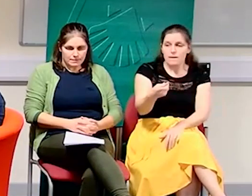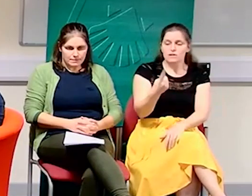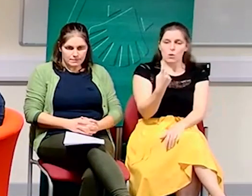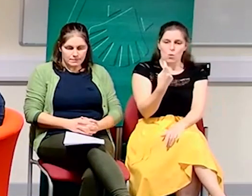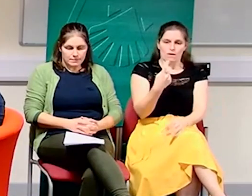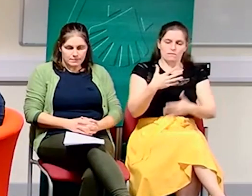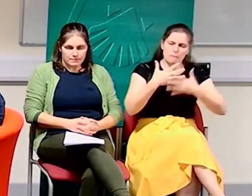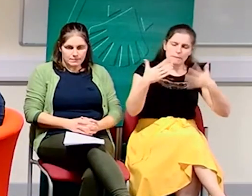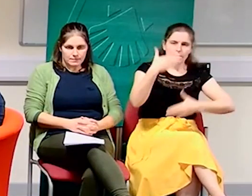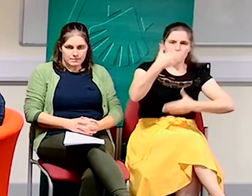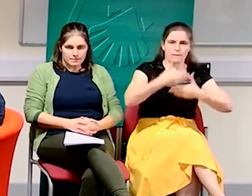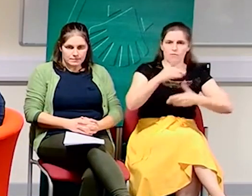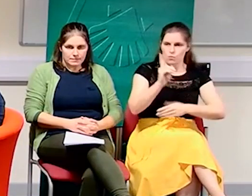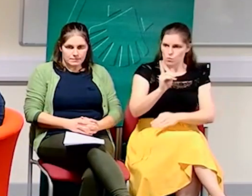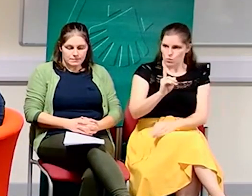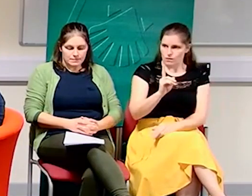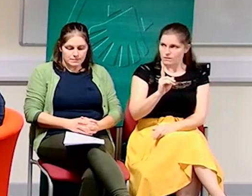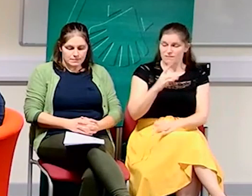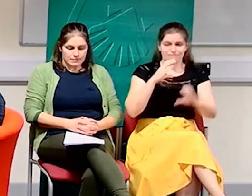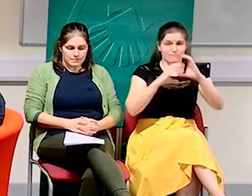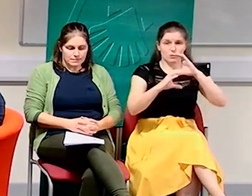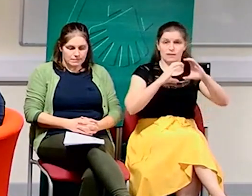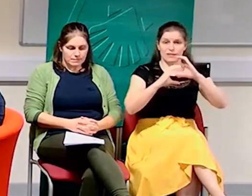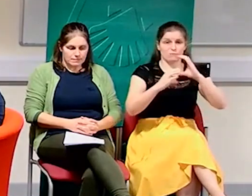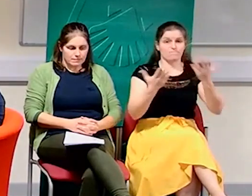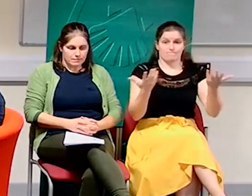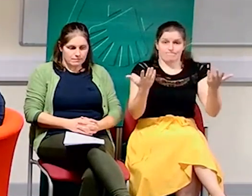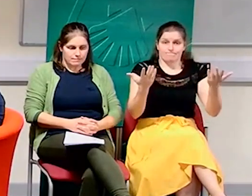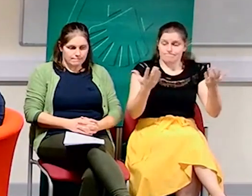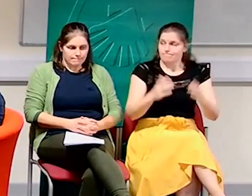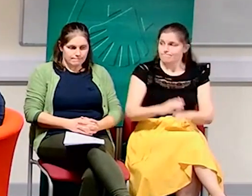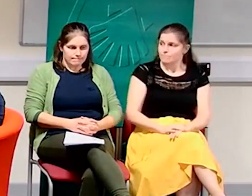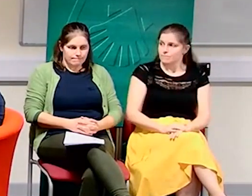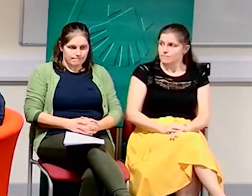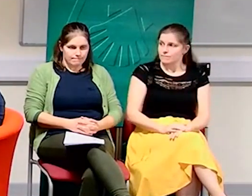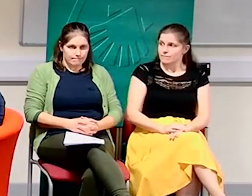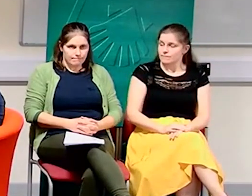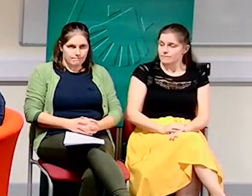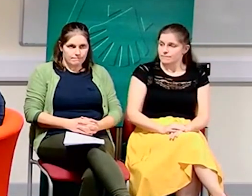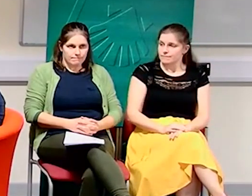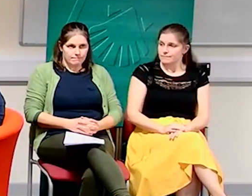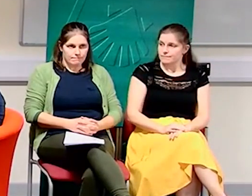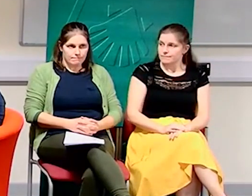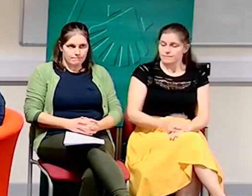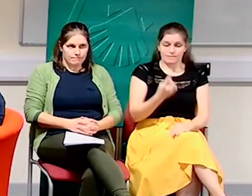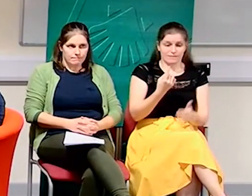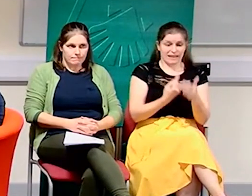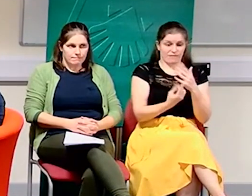barriers um are is to do with communication um so lots of times um individuals with disabilities